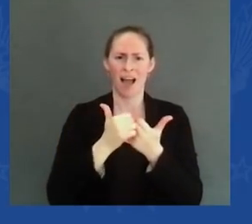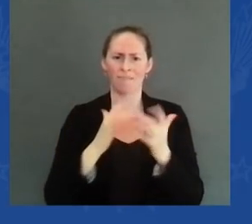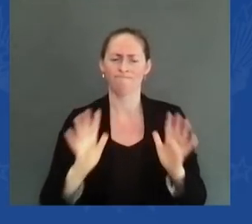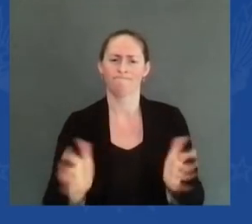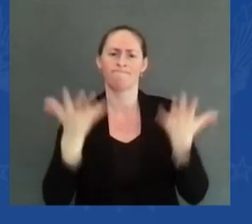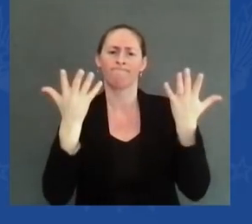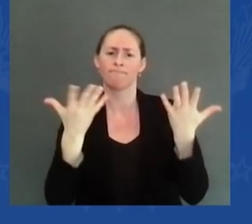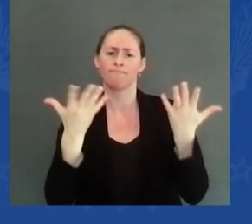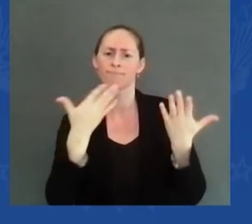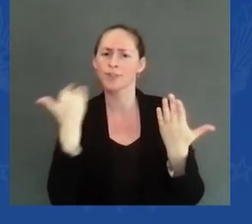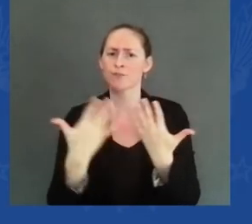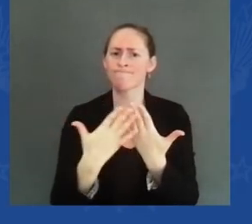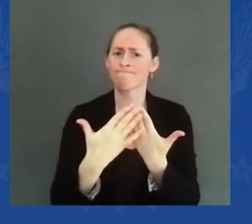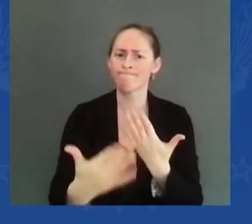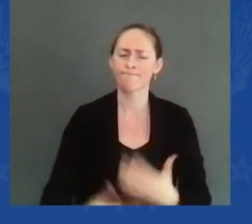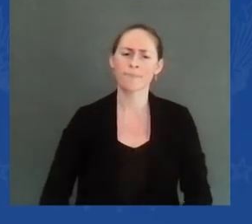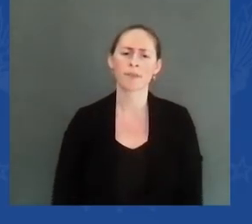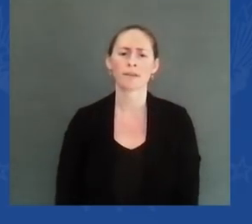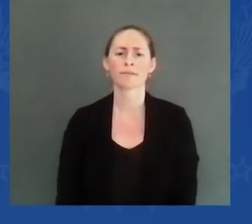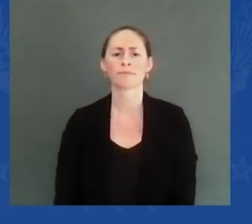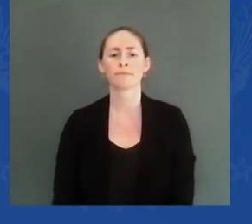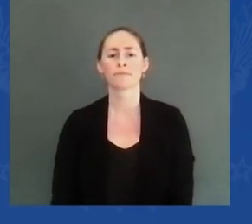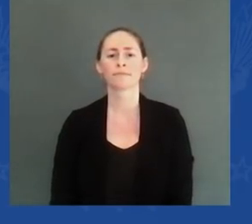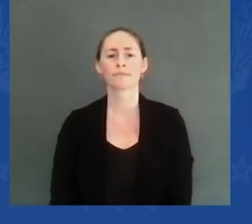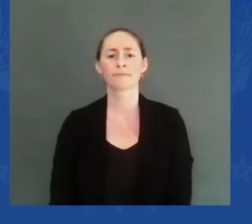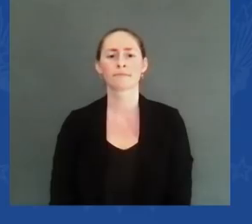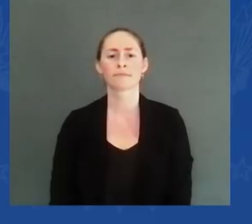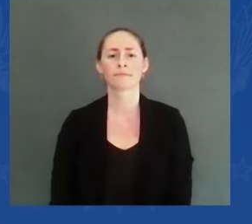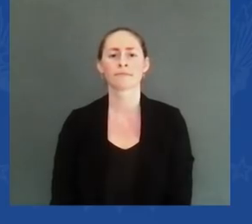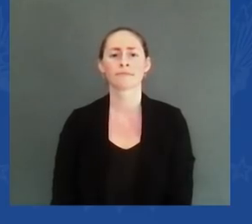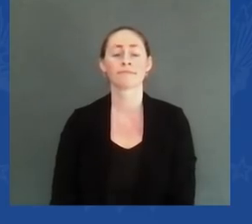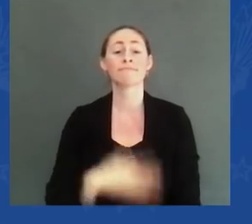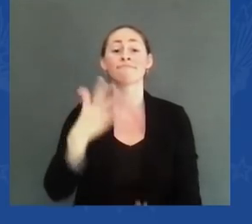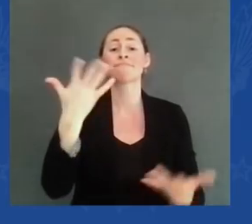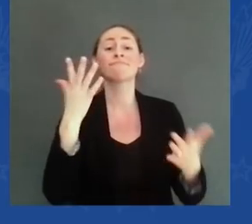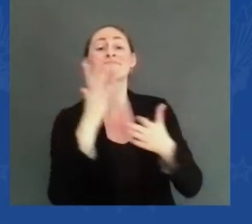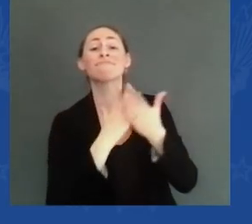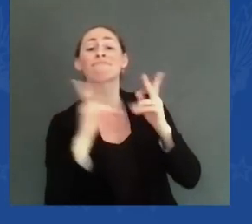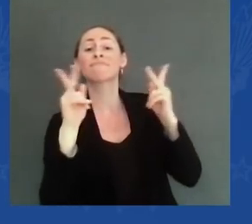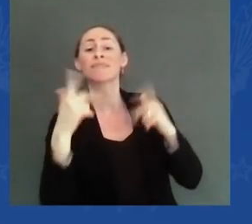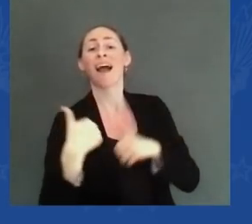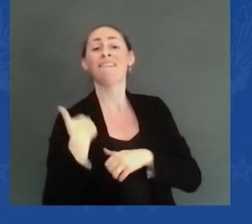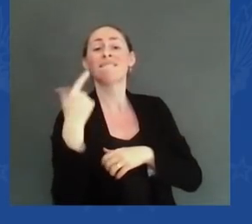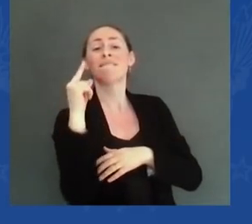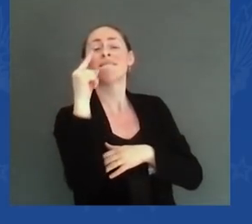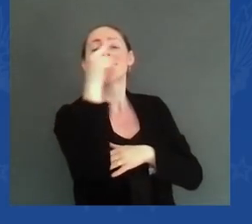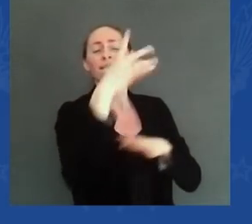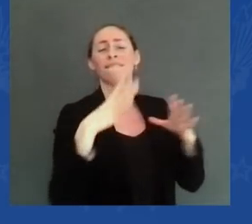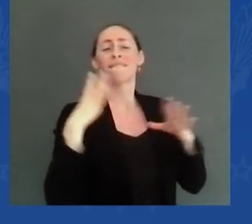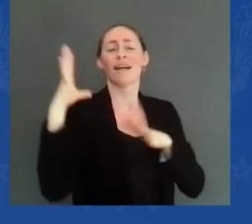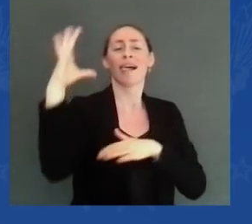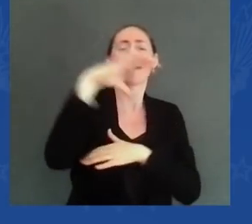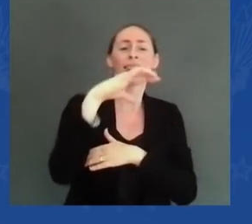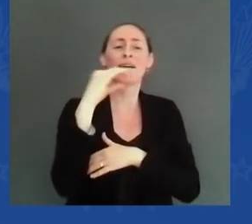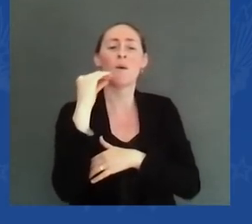and all this change takes place in the groundwater, the buildings are actually beginning to tilt -- 100-story buildings.